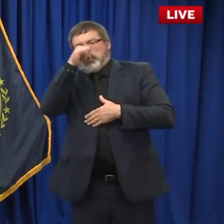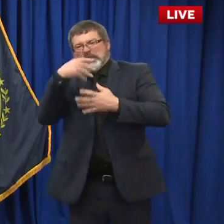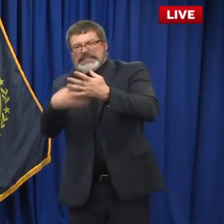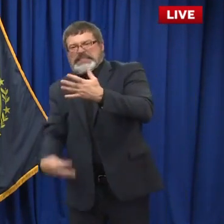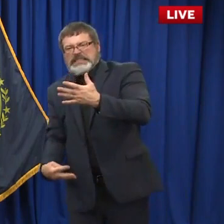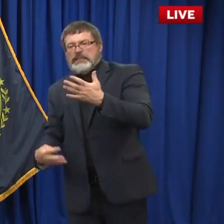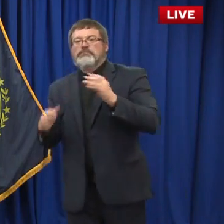INCREASING COMMUNITY TESTING.